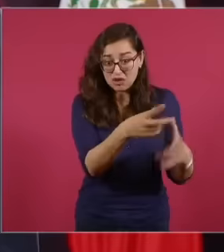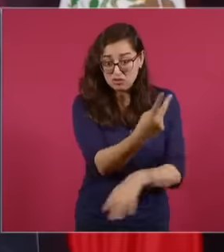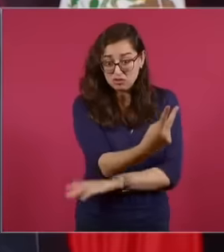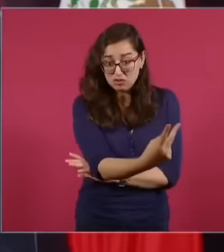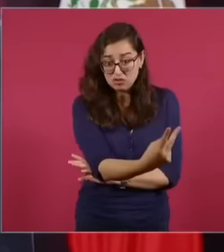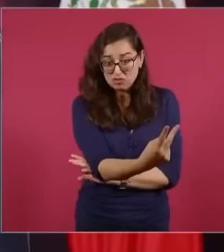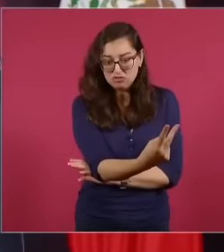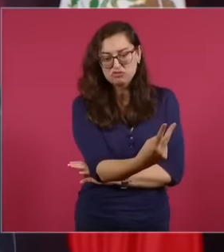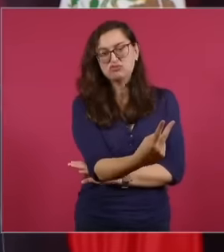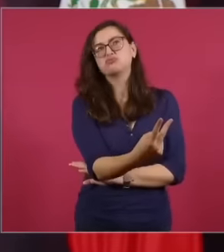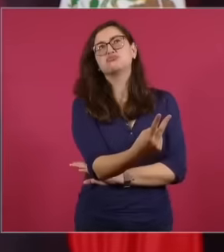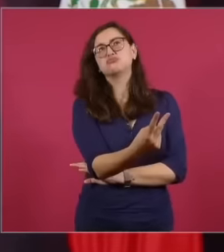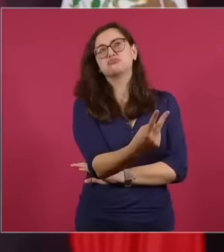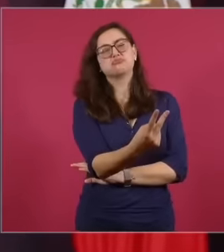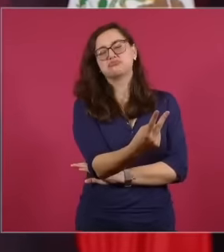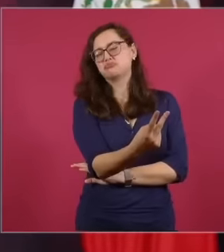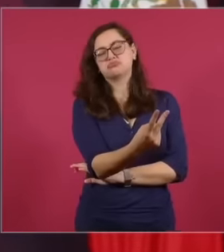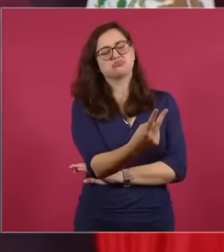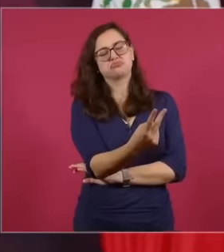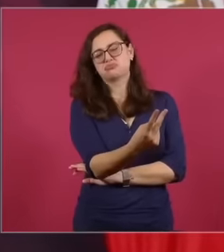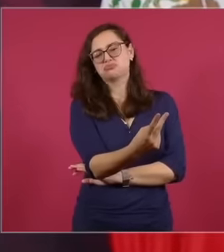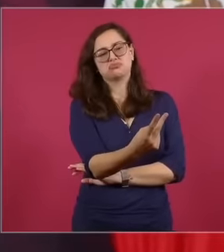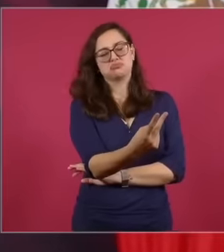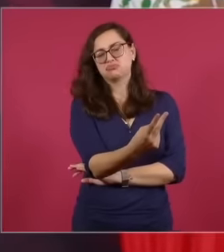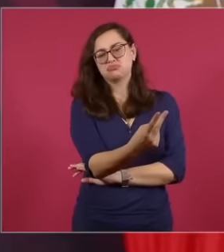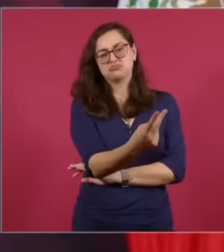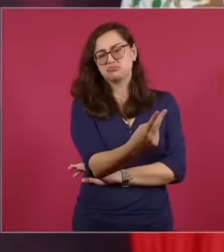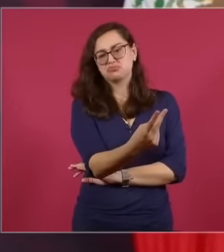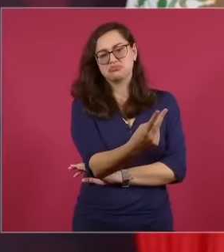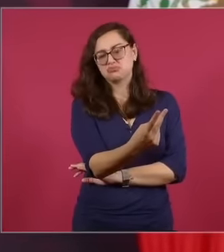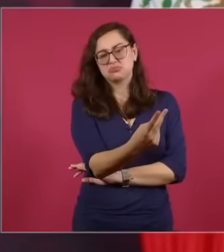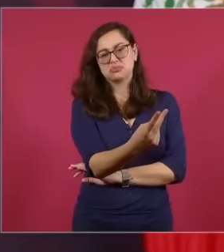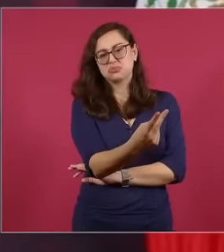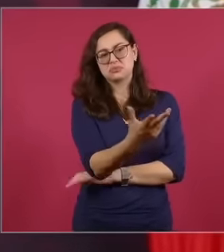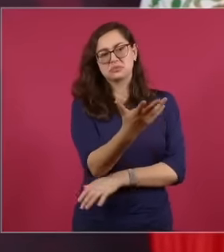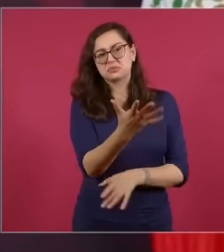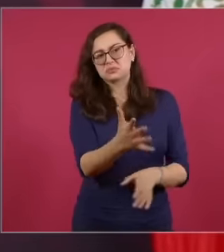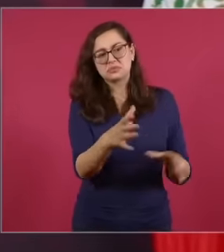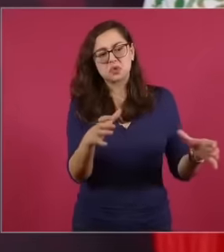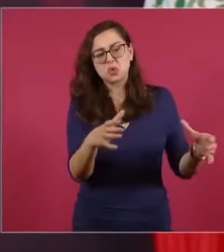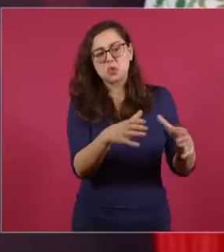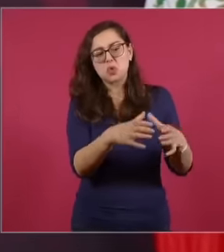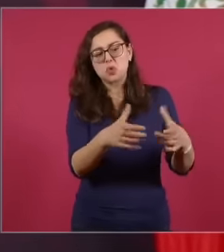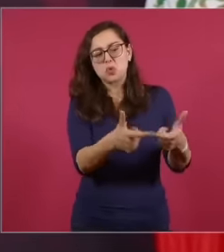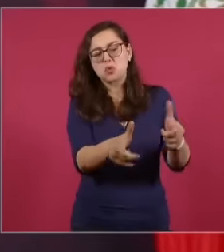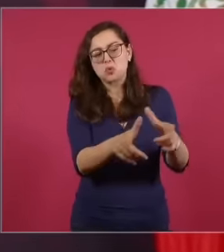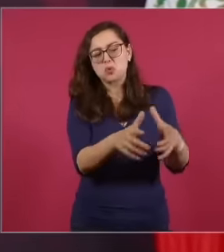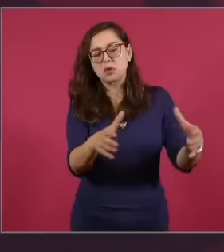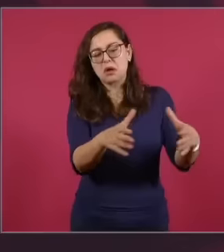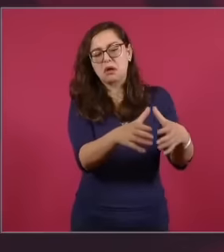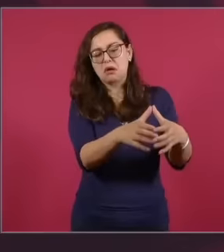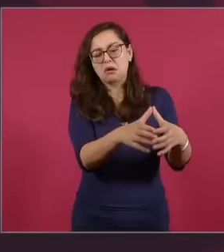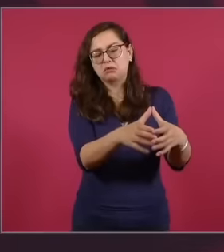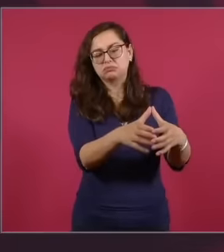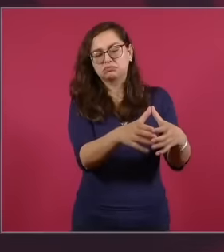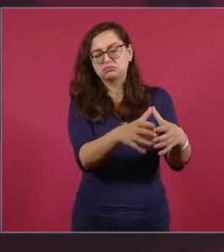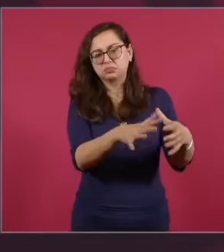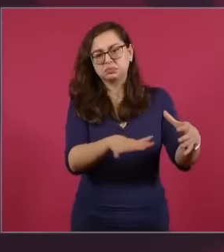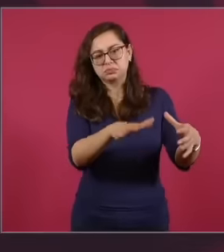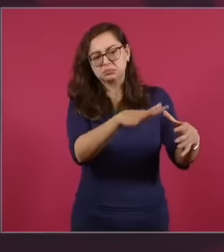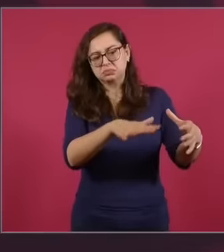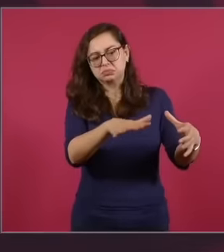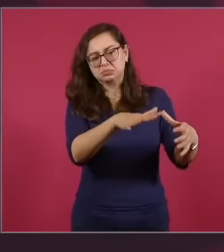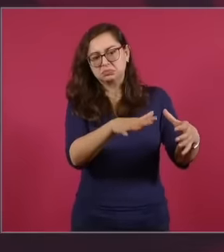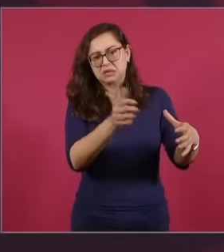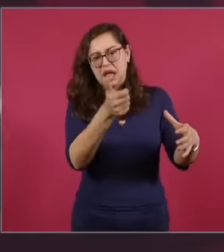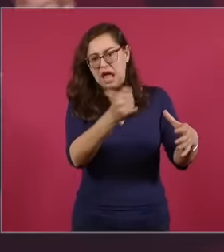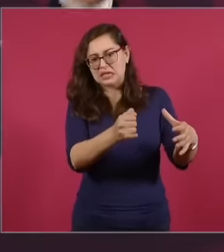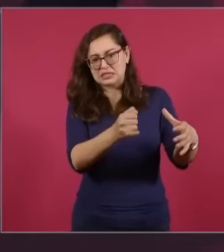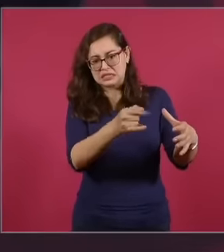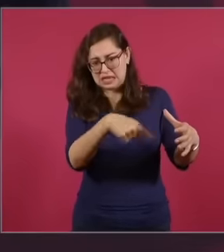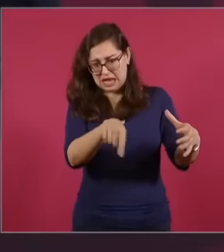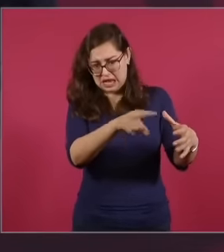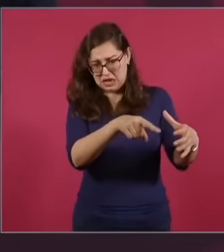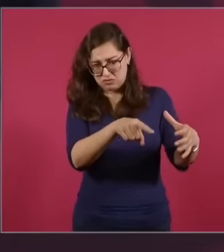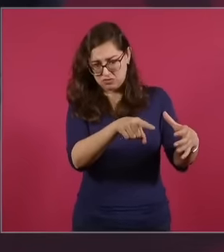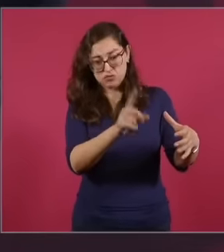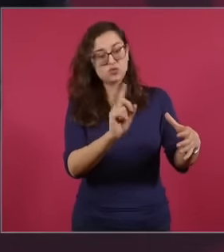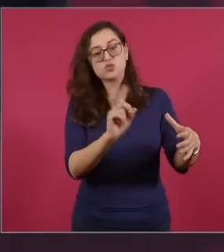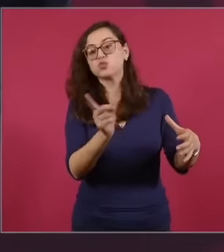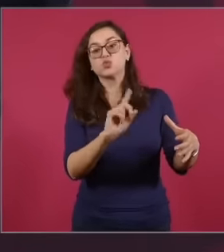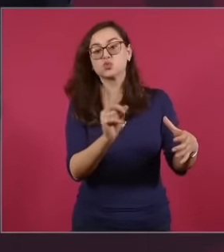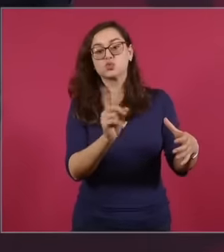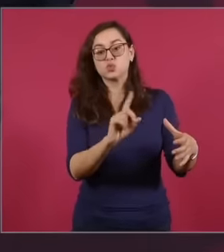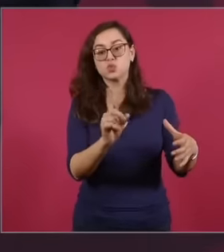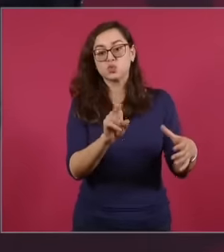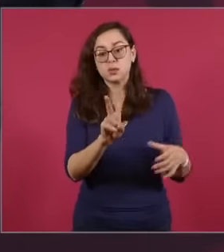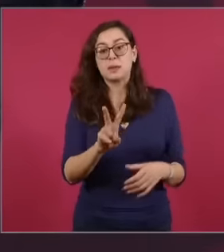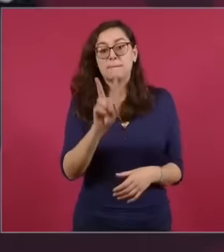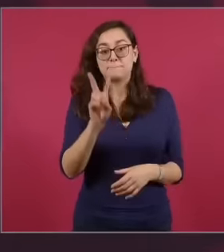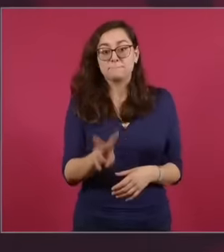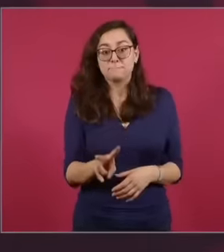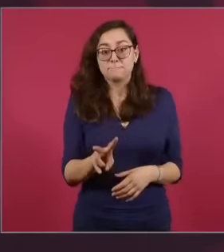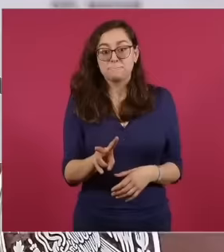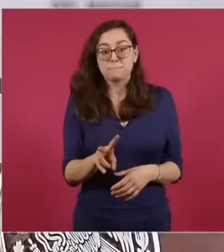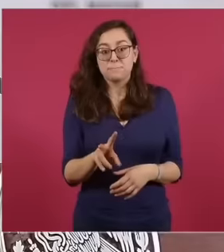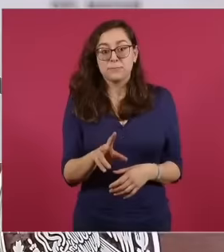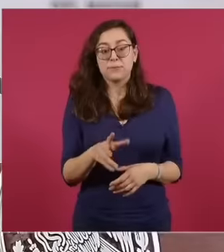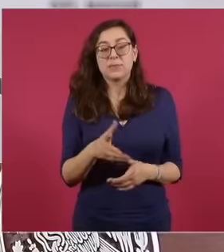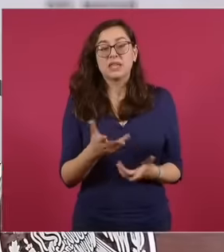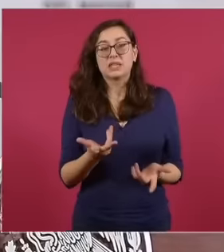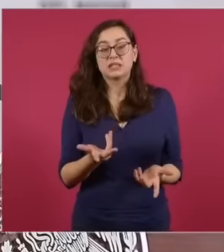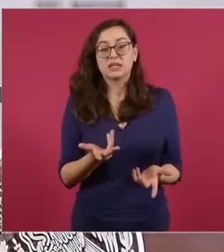camín his students this silvers bpin no Sometimes they are better